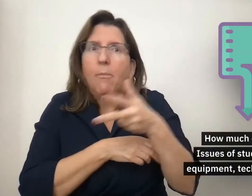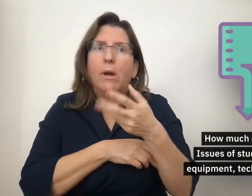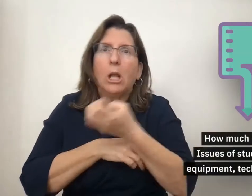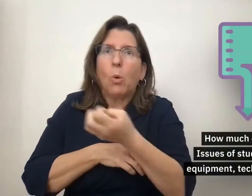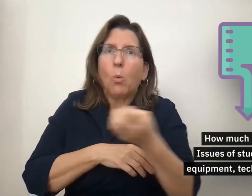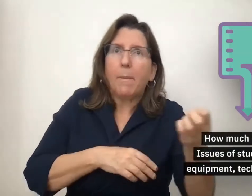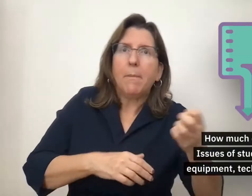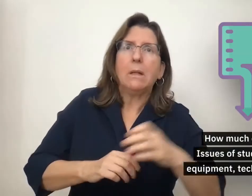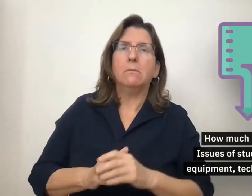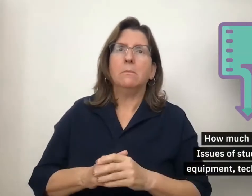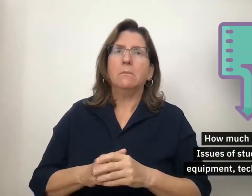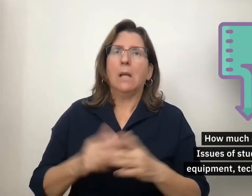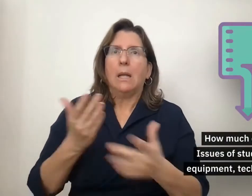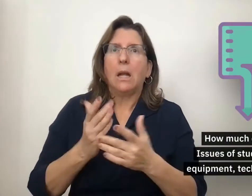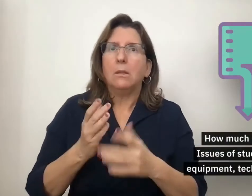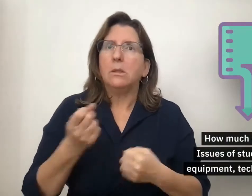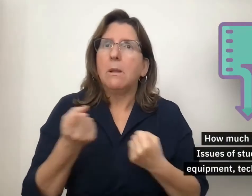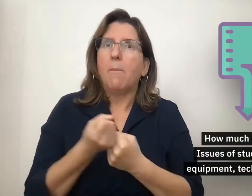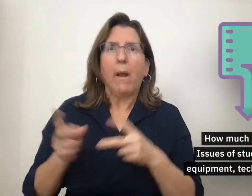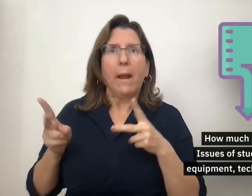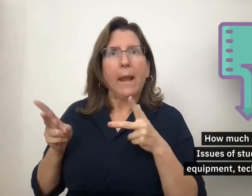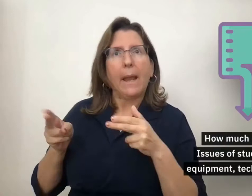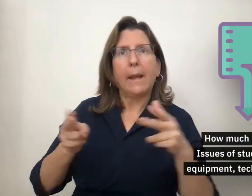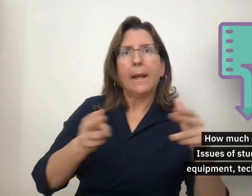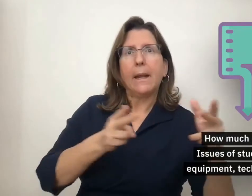Can the appropriate equipment, such as cameras be secured?